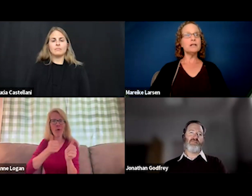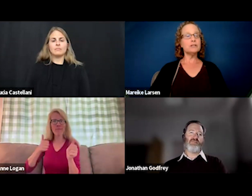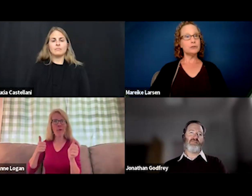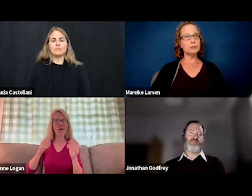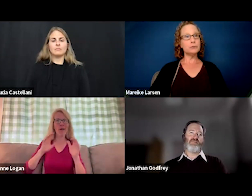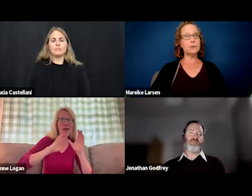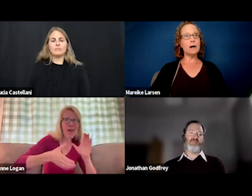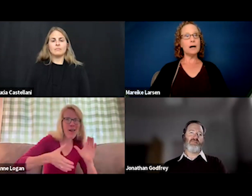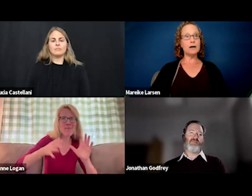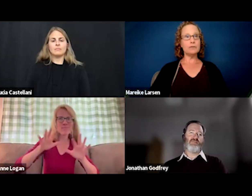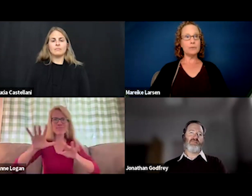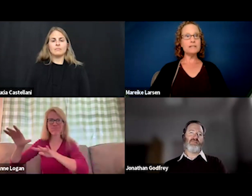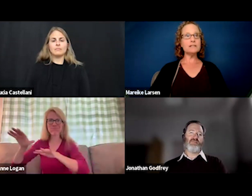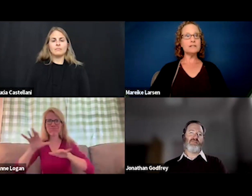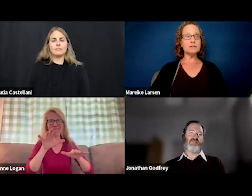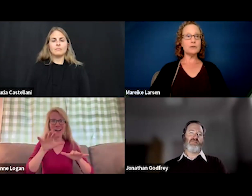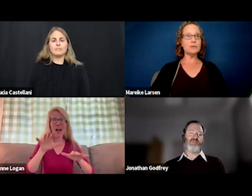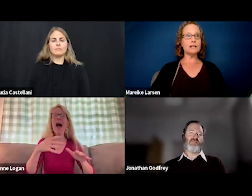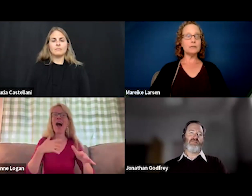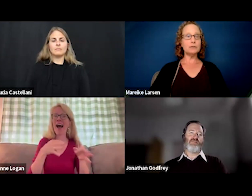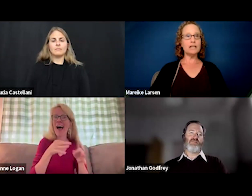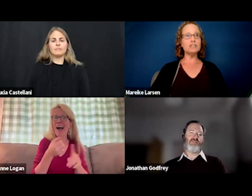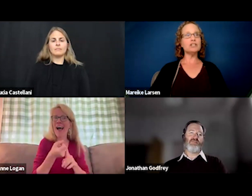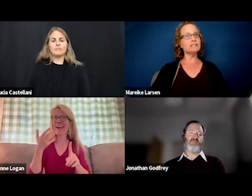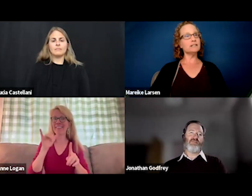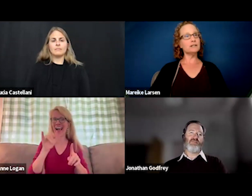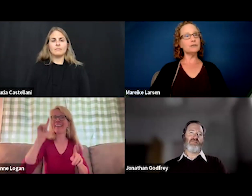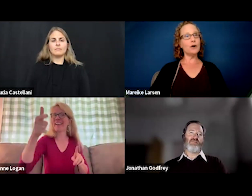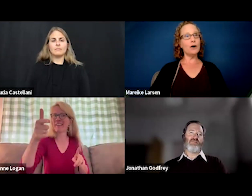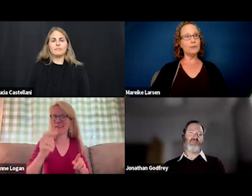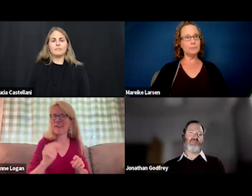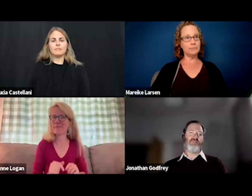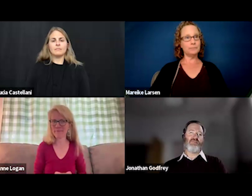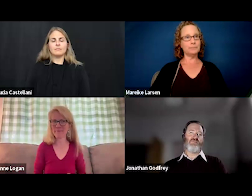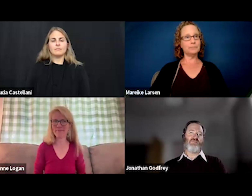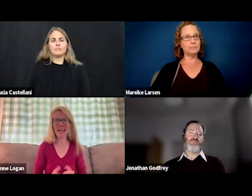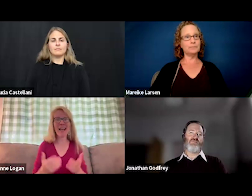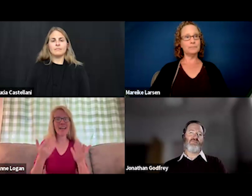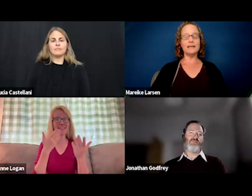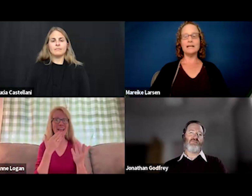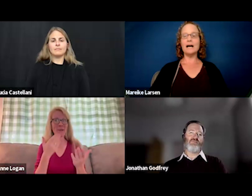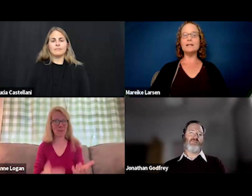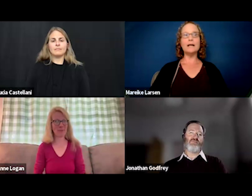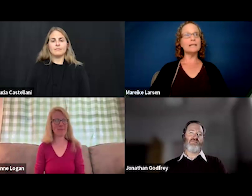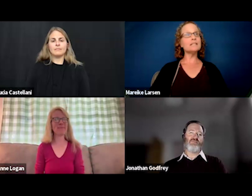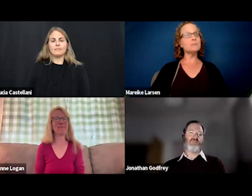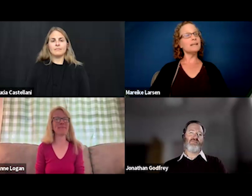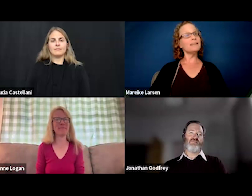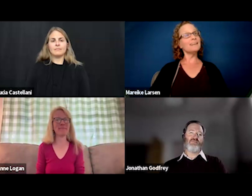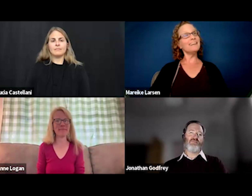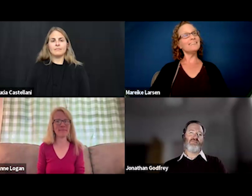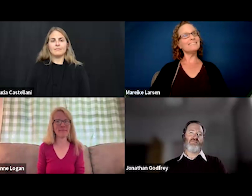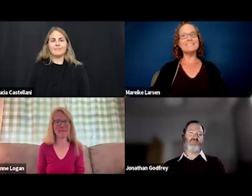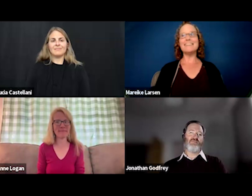to voice so that communication is clear for all. And I'll expand on that later.